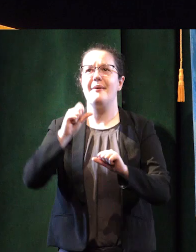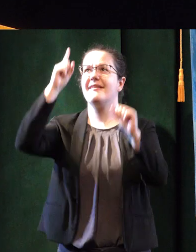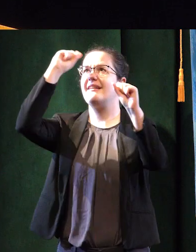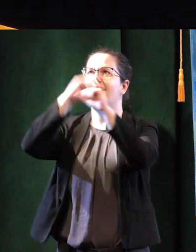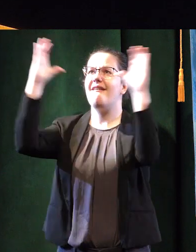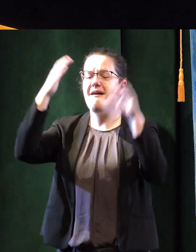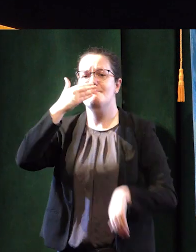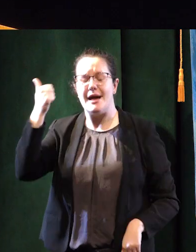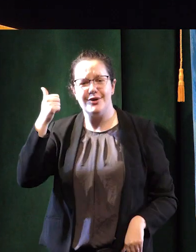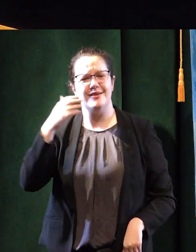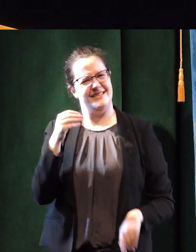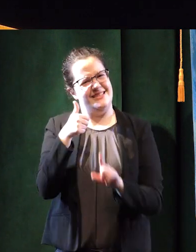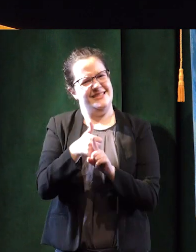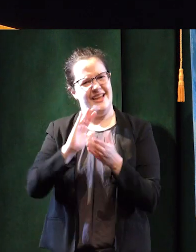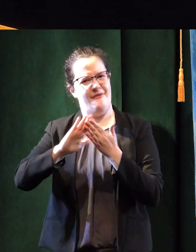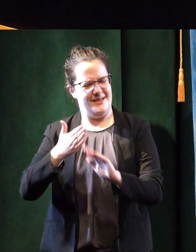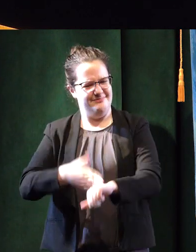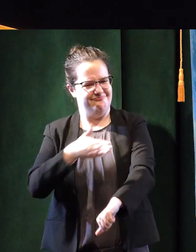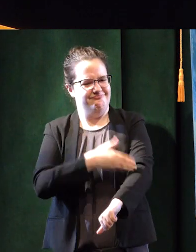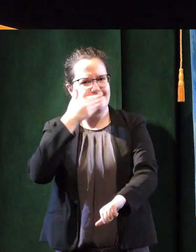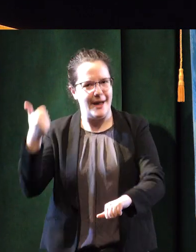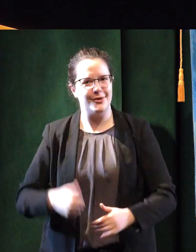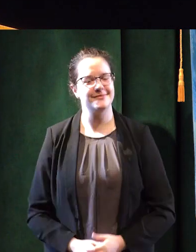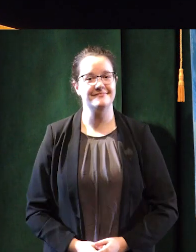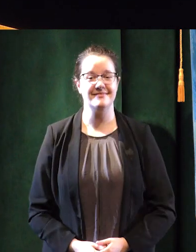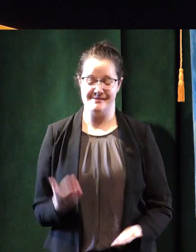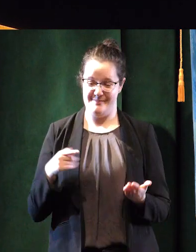be better maybe this graduation ceremony isn't the